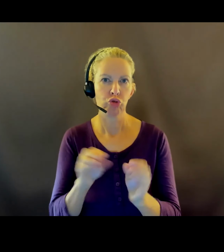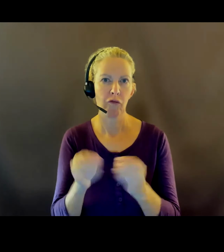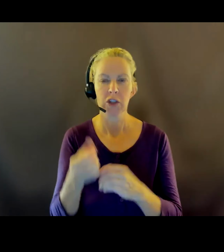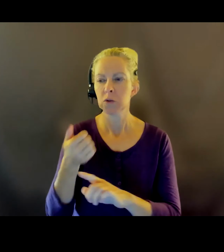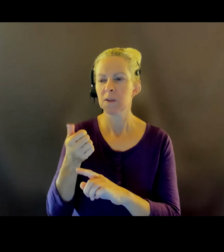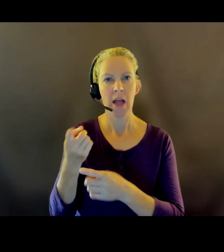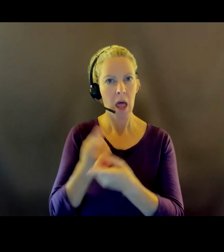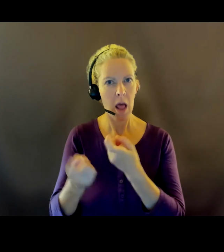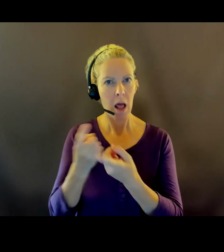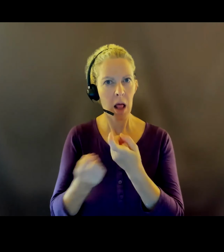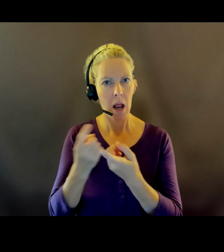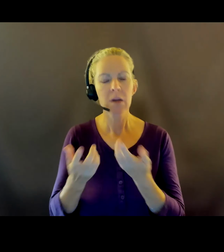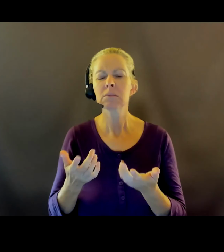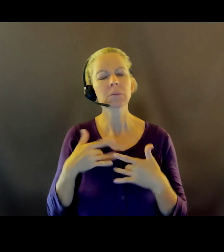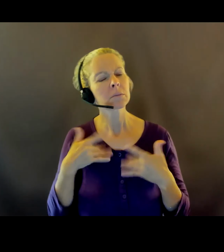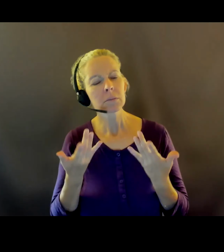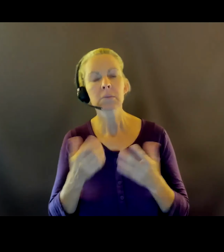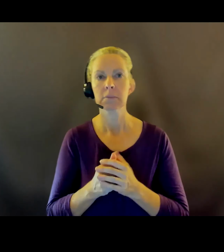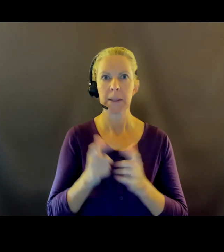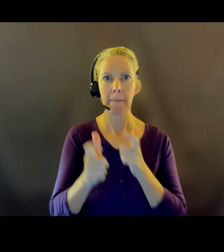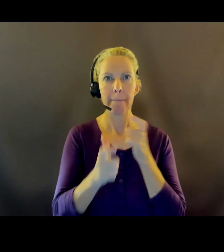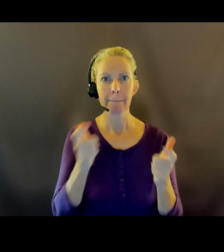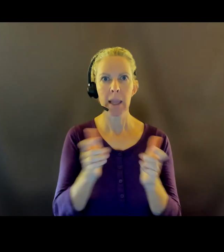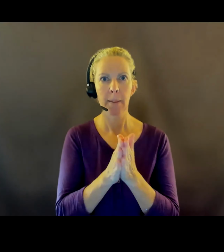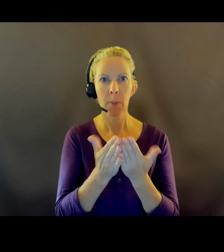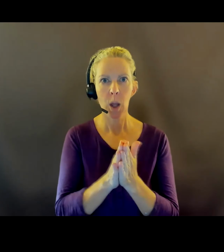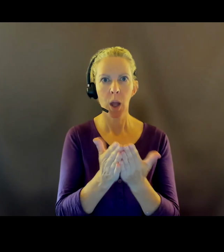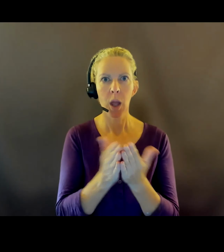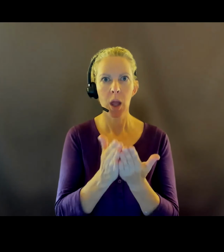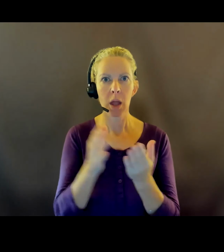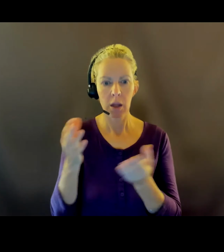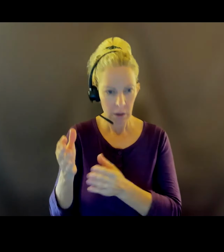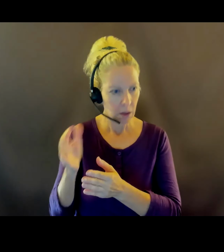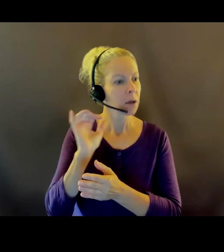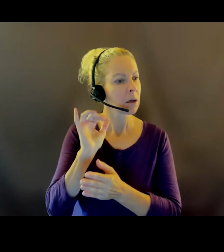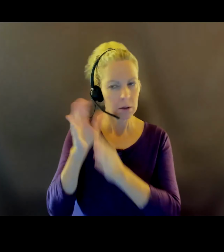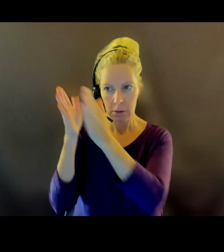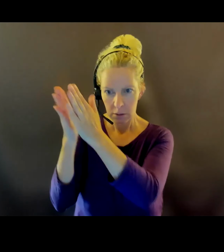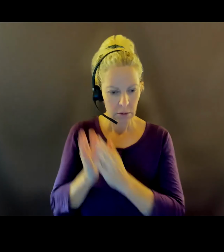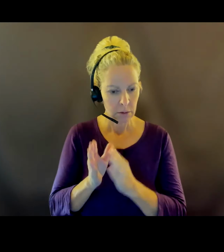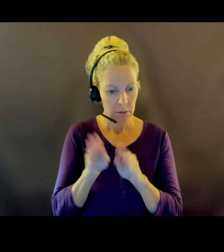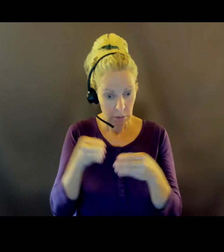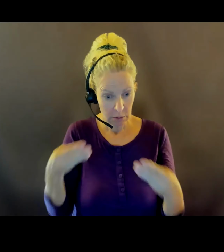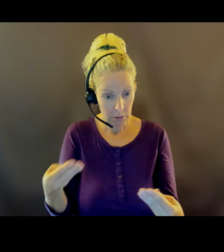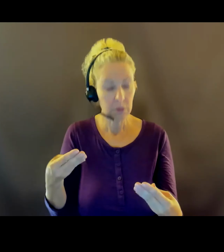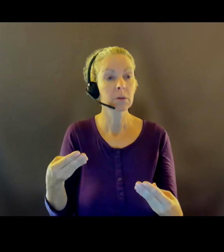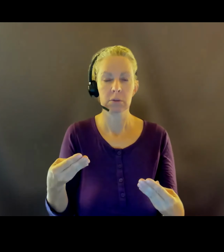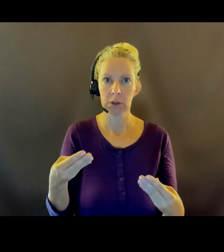She took out this big book with a bunch of circles in it and a bunch of the circles have